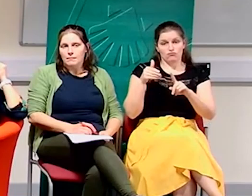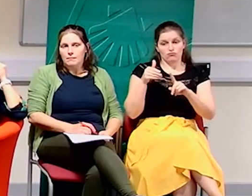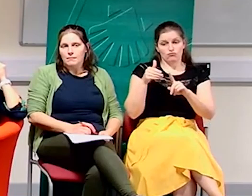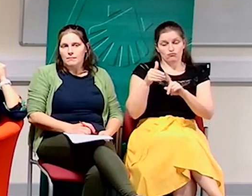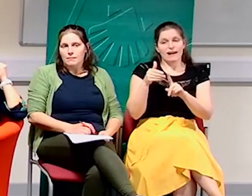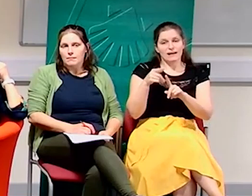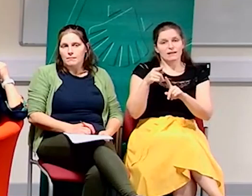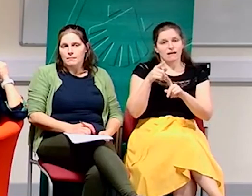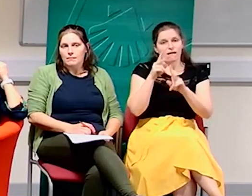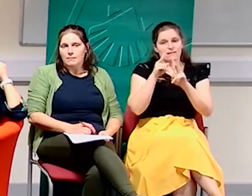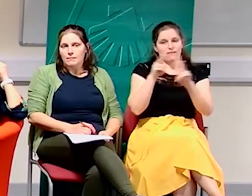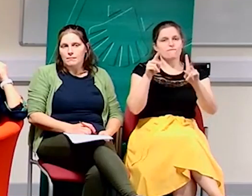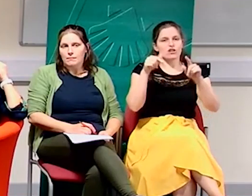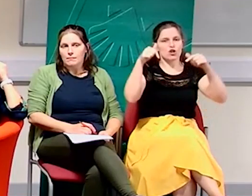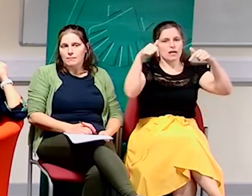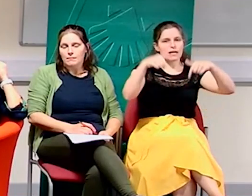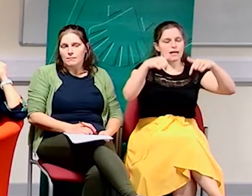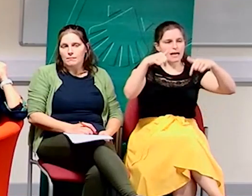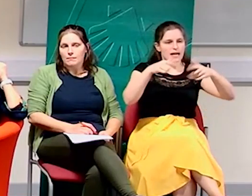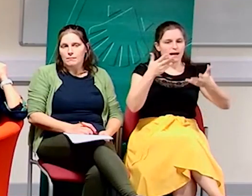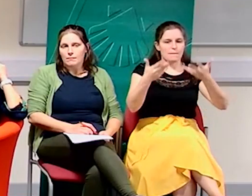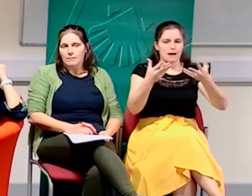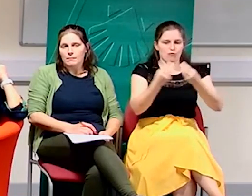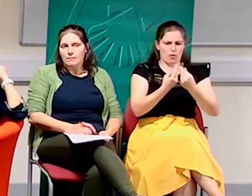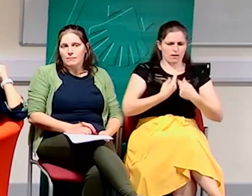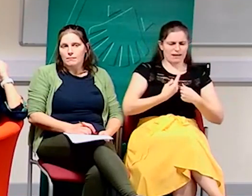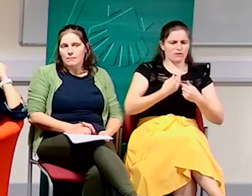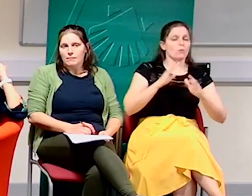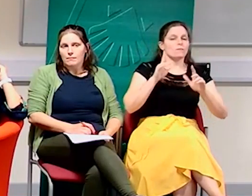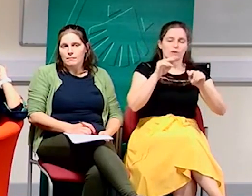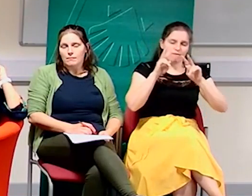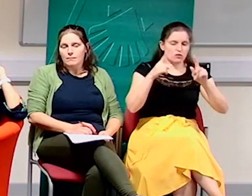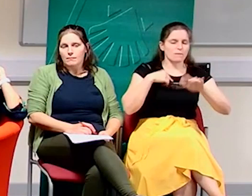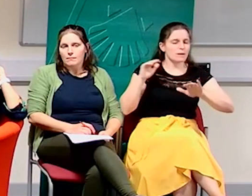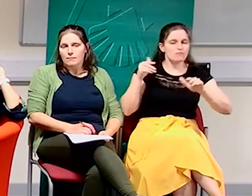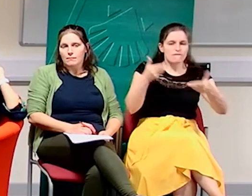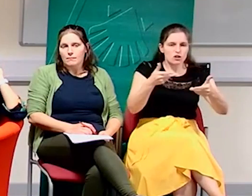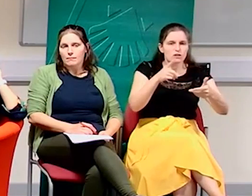and comparing ourselves against ourselves so the provision against students and against staff in